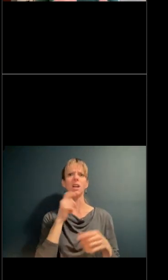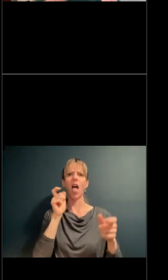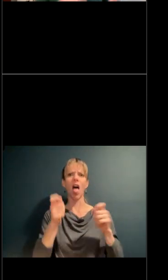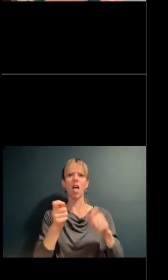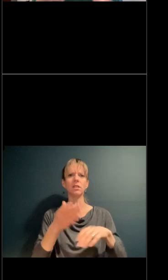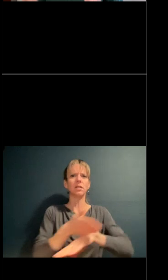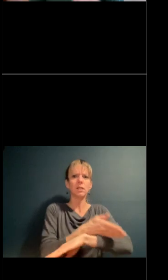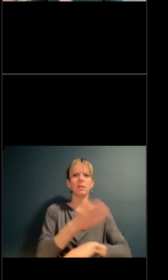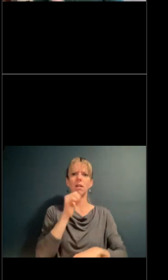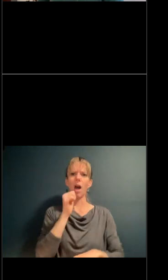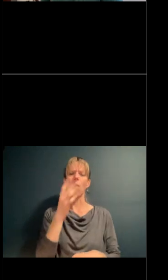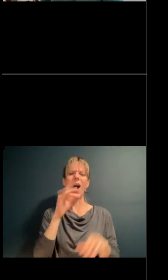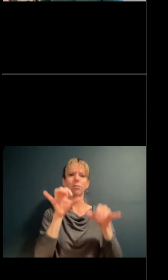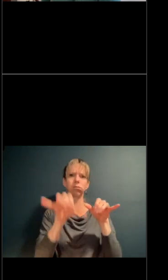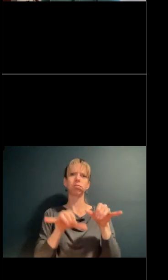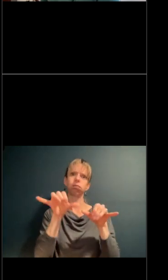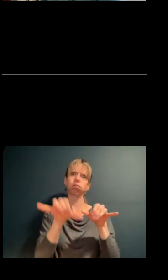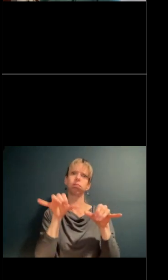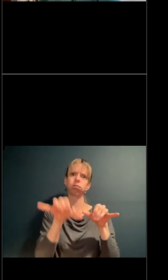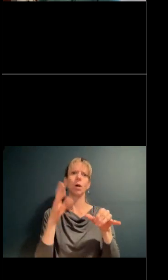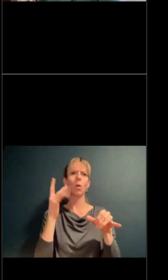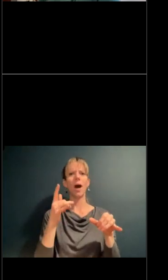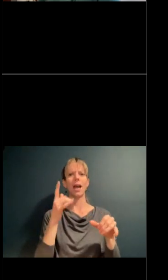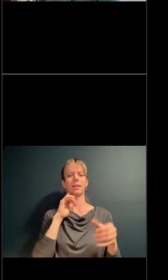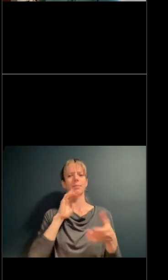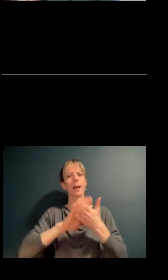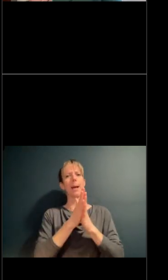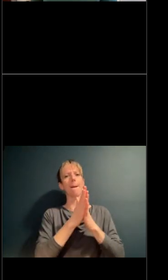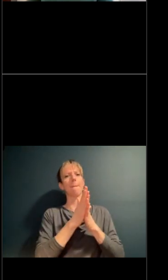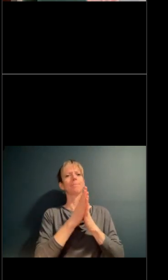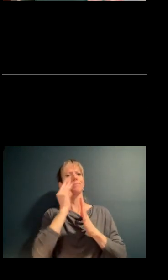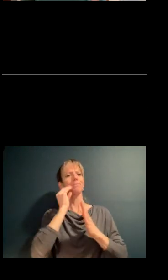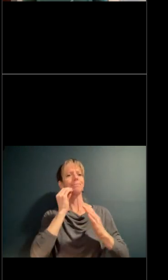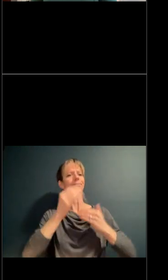thinking about this as maybe a journey. But the primary reason I share these